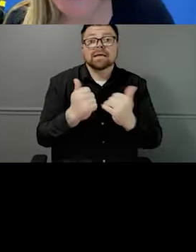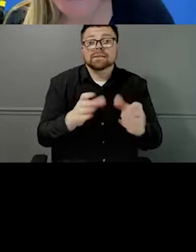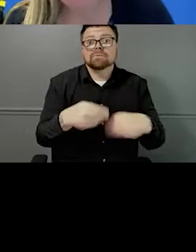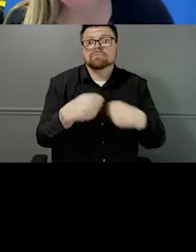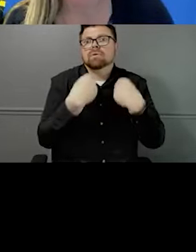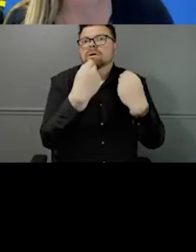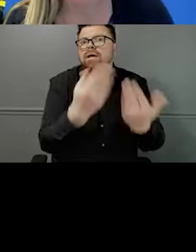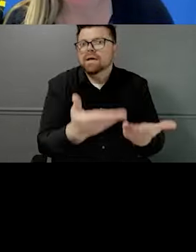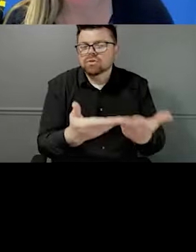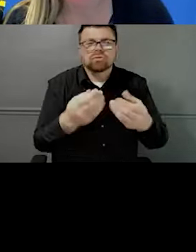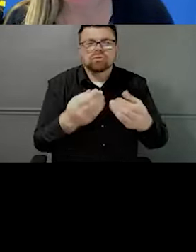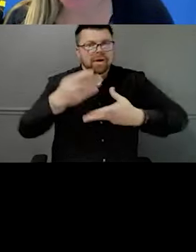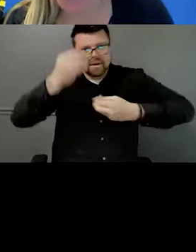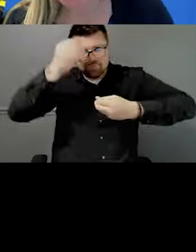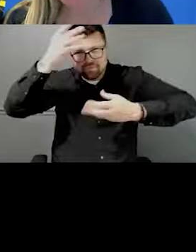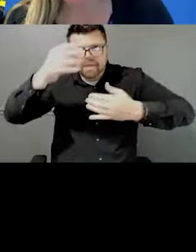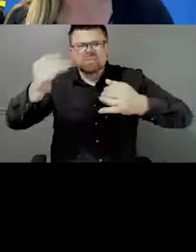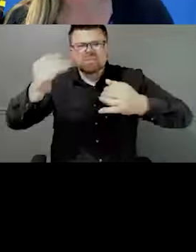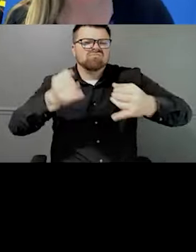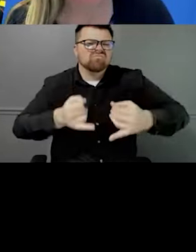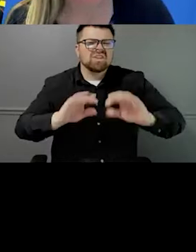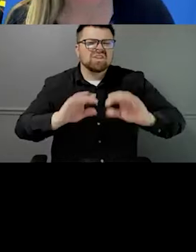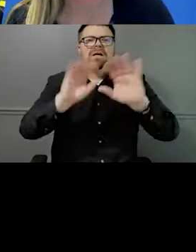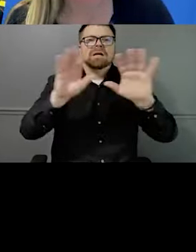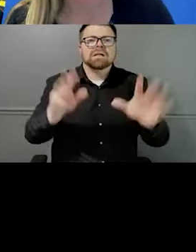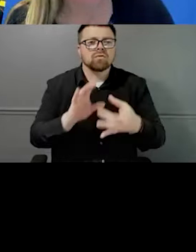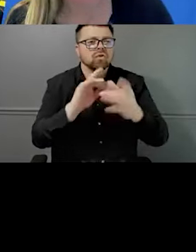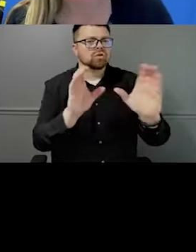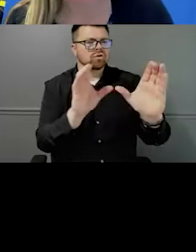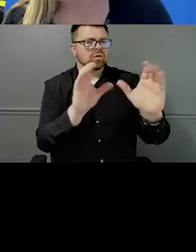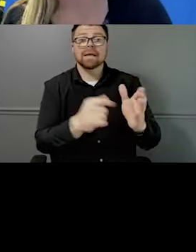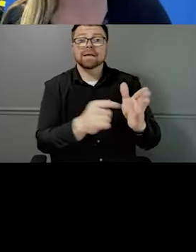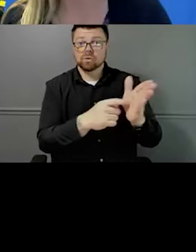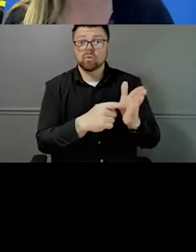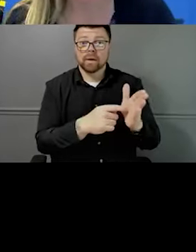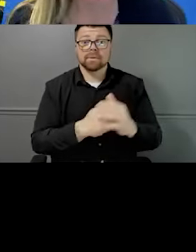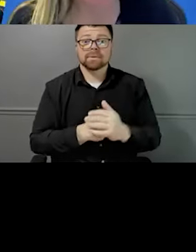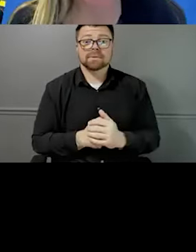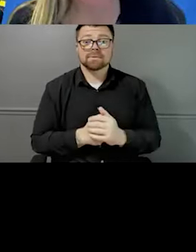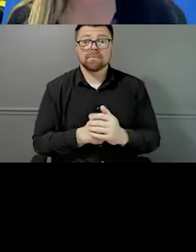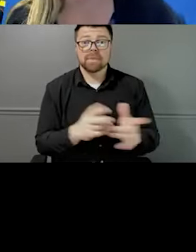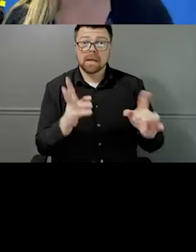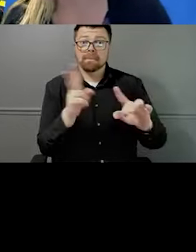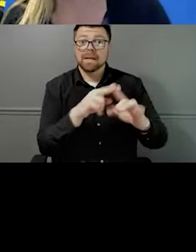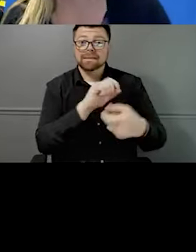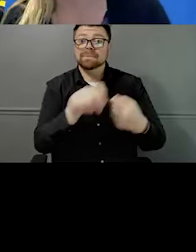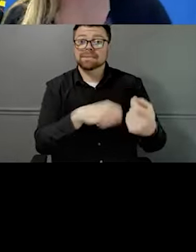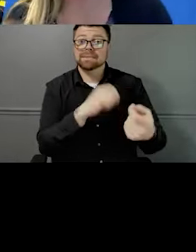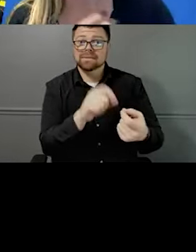detailed instructions on the certification requirements that apply, specifically, to that agency.